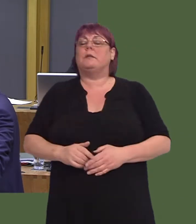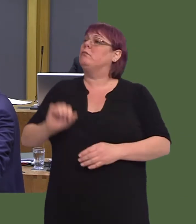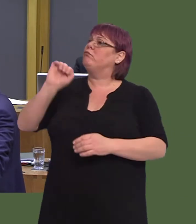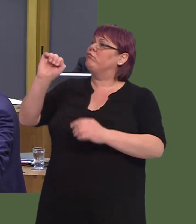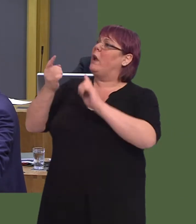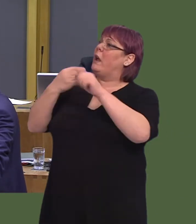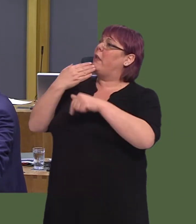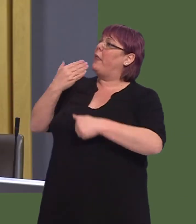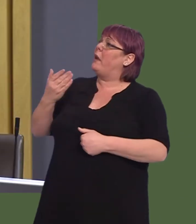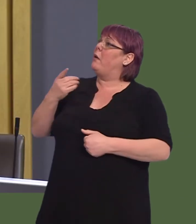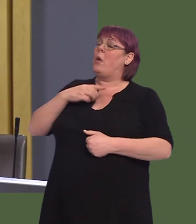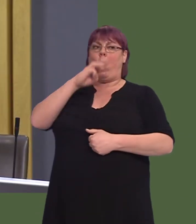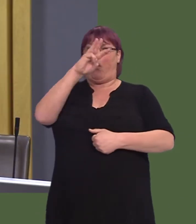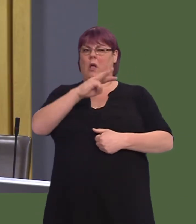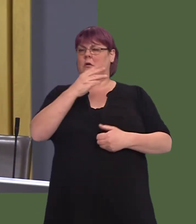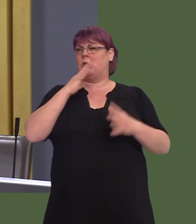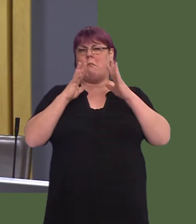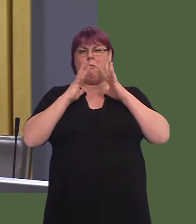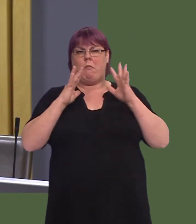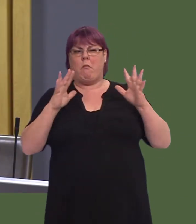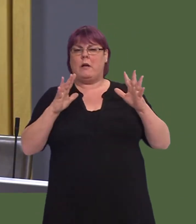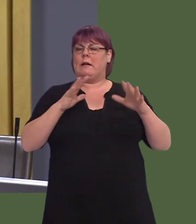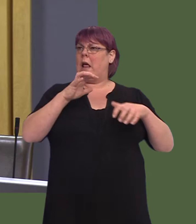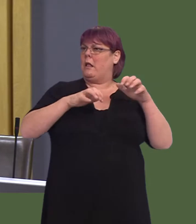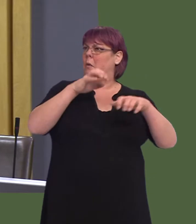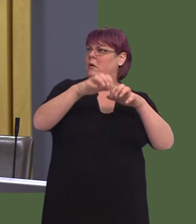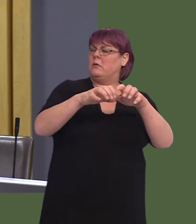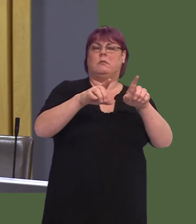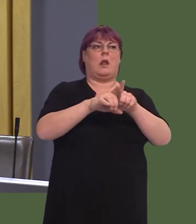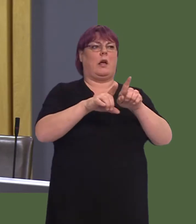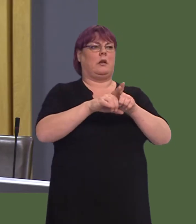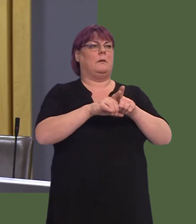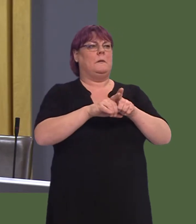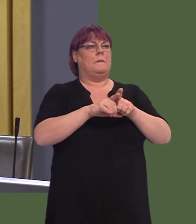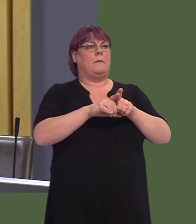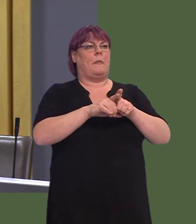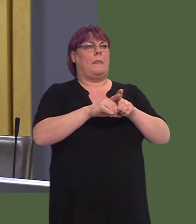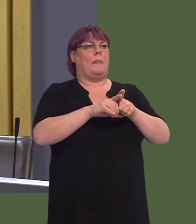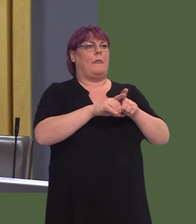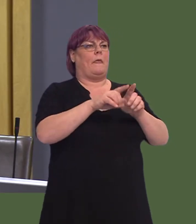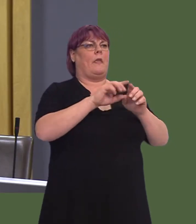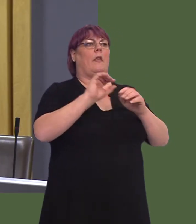home to some incredible wildlife, like the iconic bottlenose dolphin in Cardigan bay,